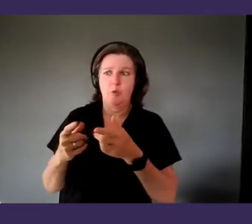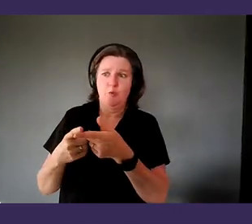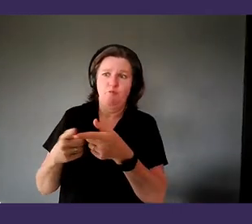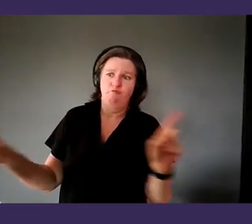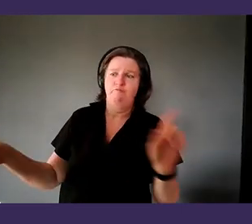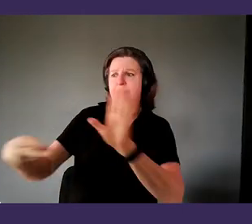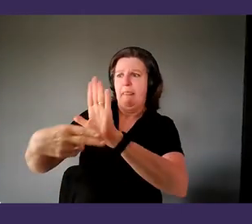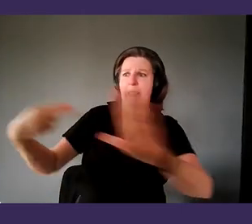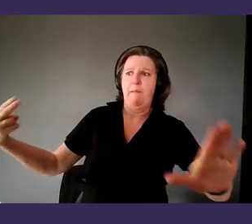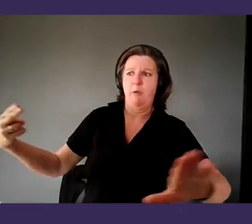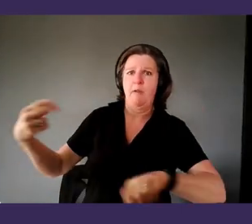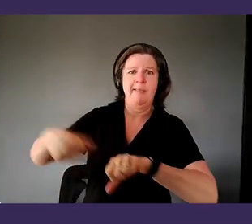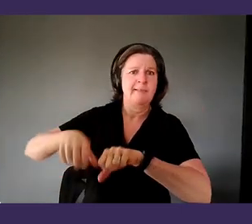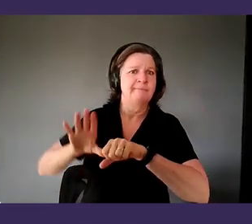because she worked so hard in school.